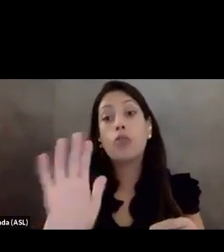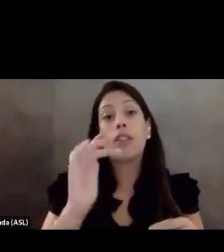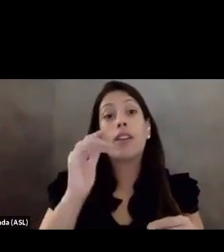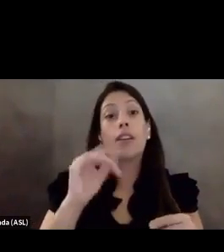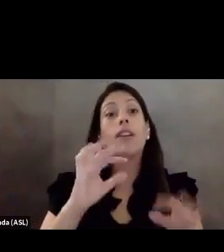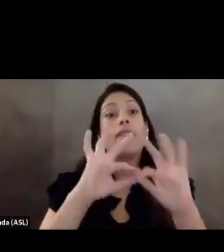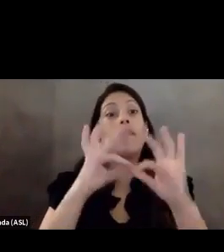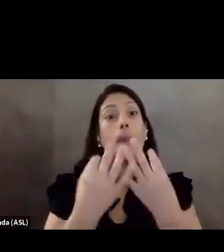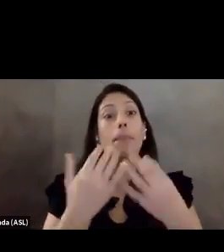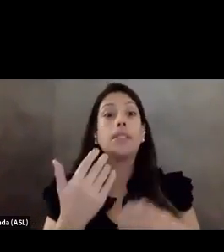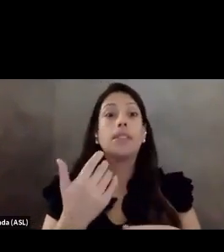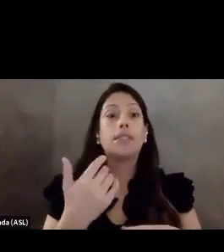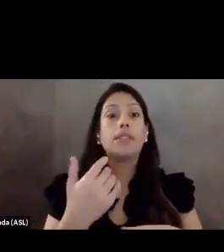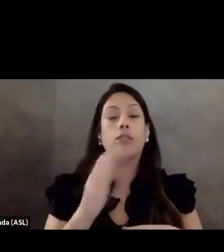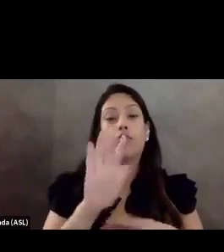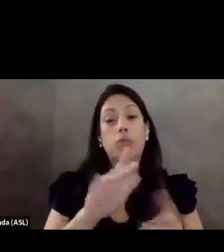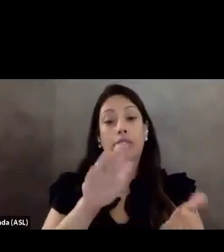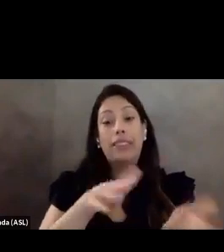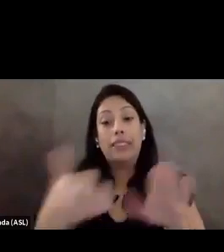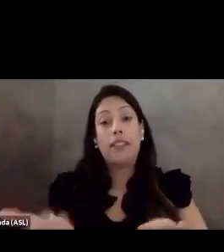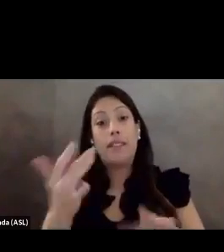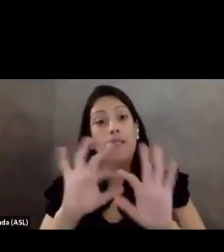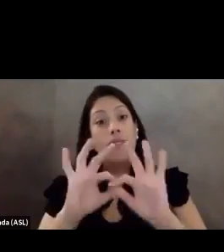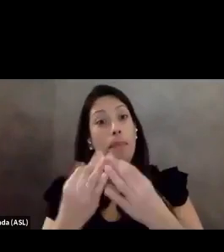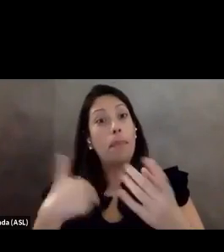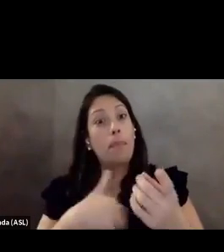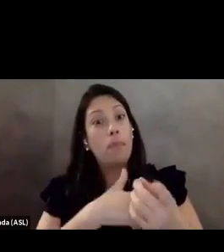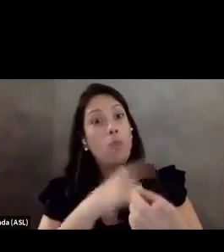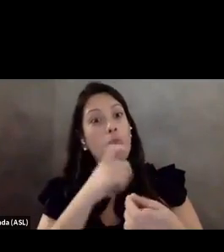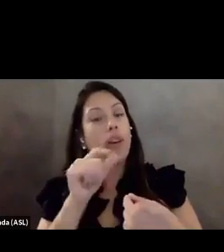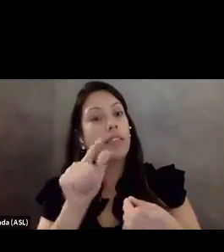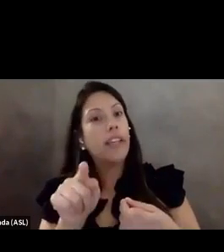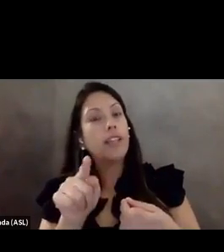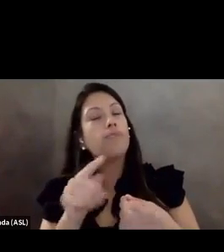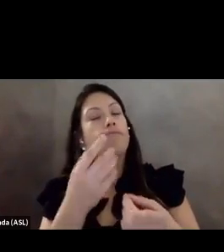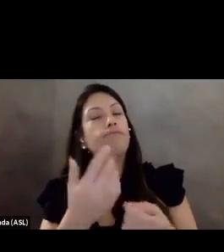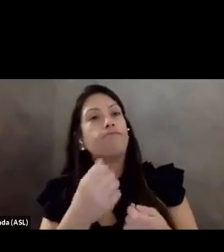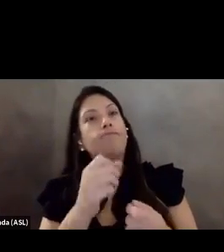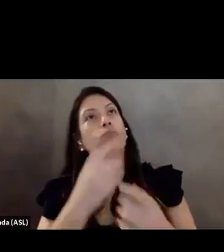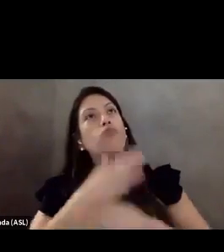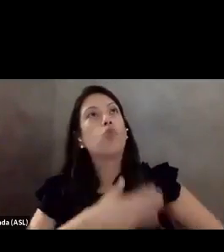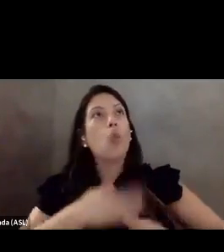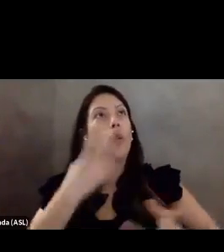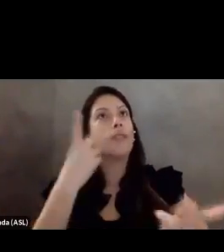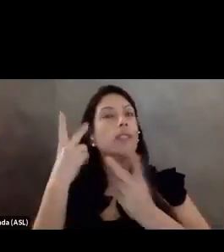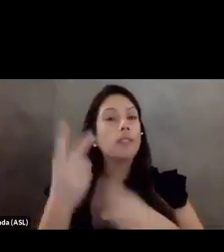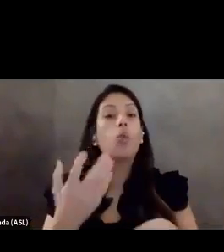making and decorating masks or making an altar for the deceased. Joining other households in an online